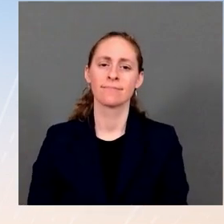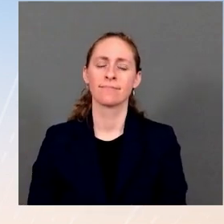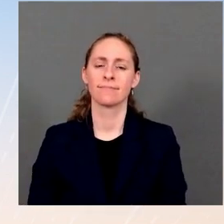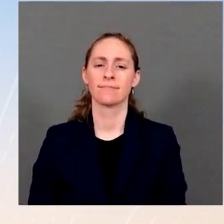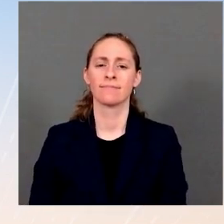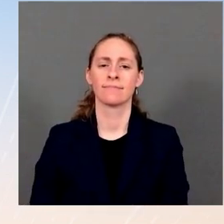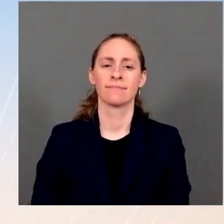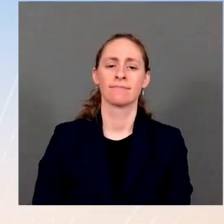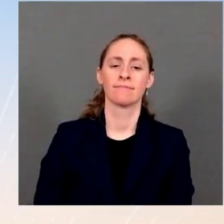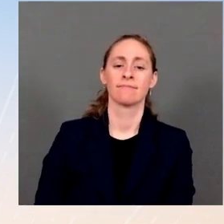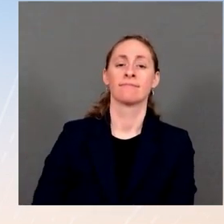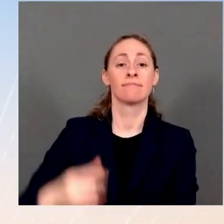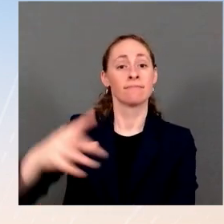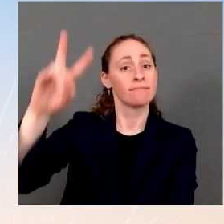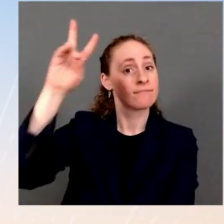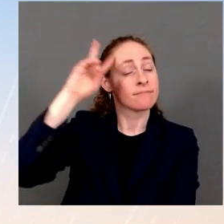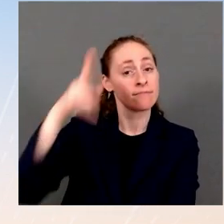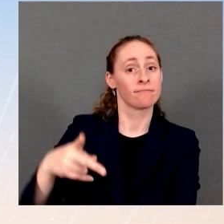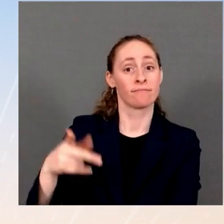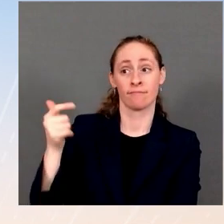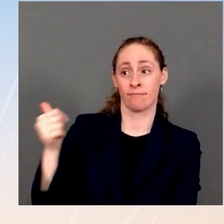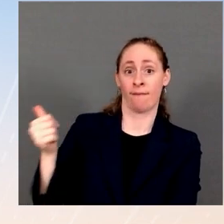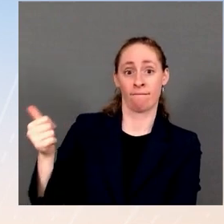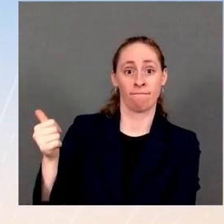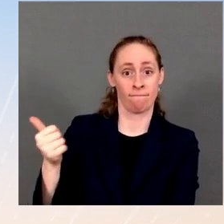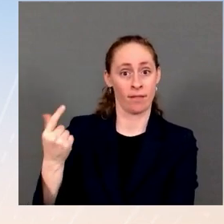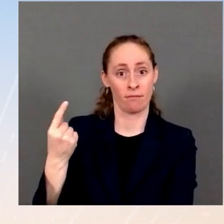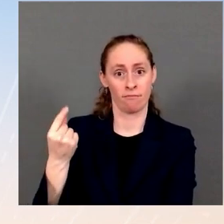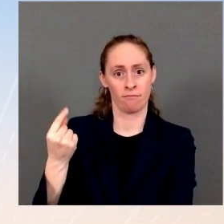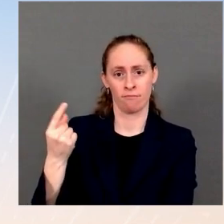using the bully pulpit and convening power to the White House.